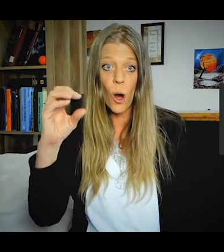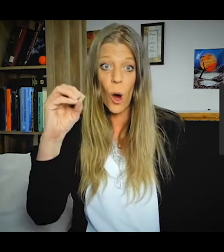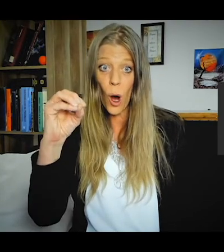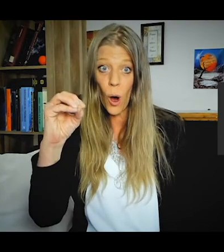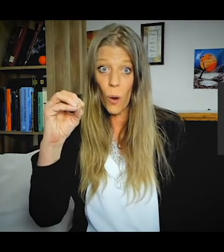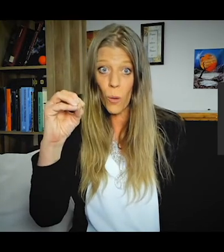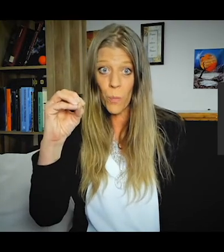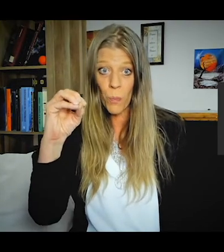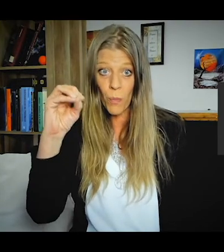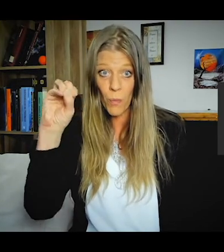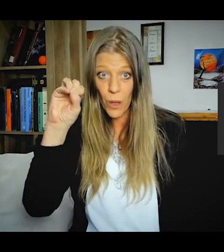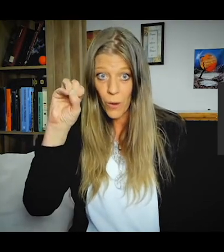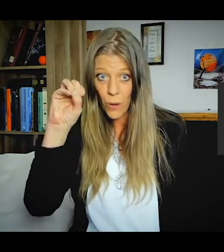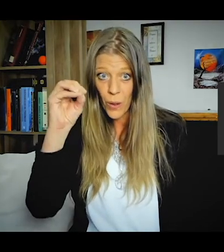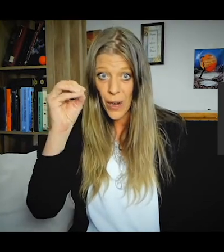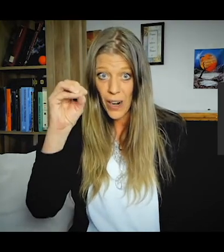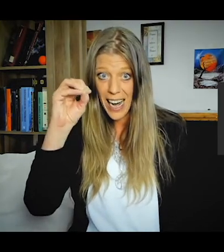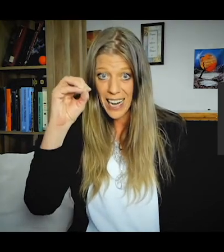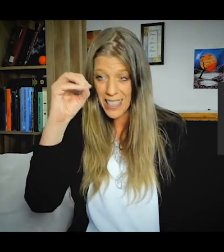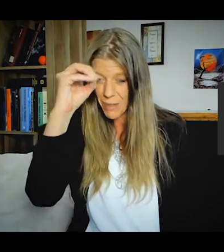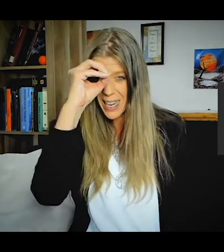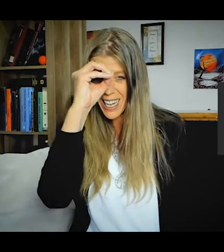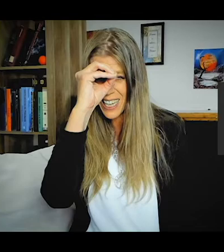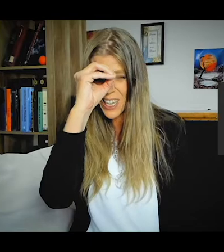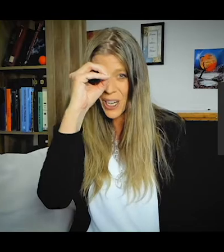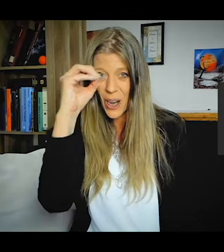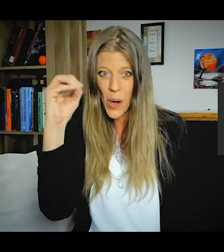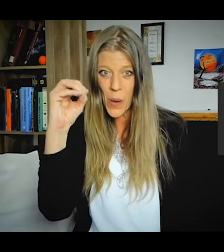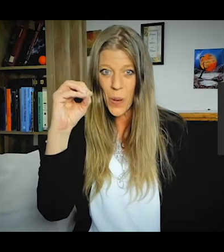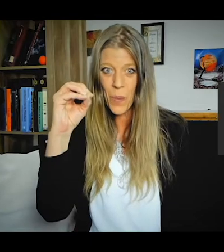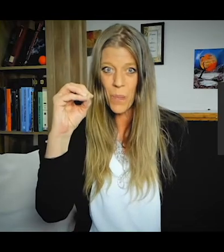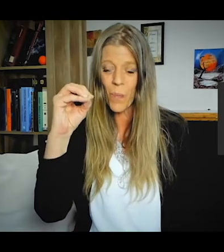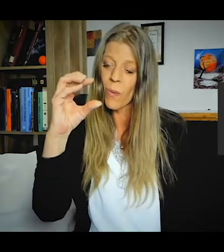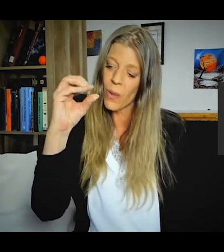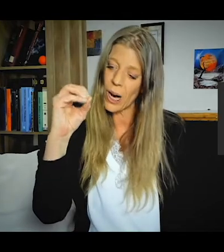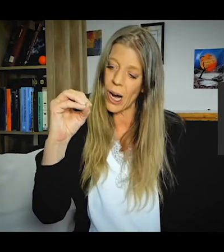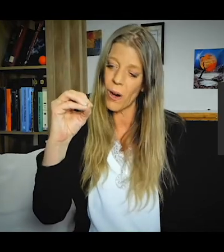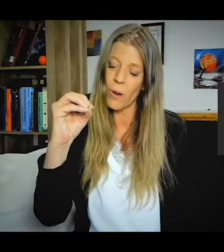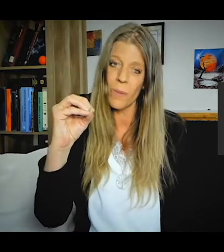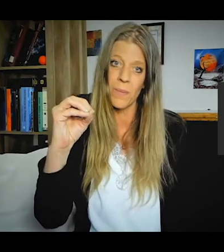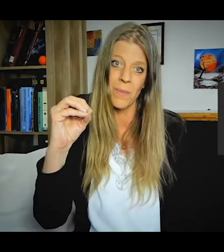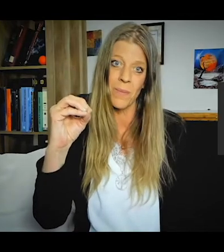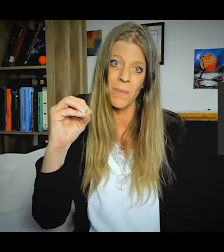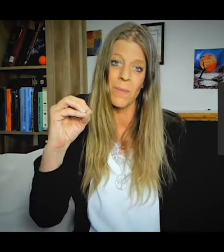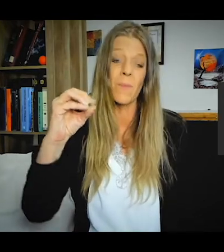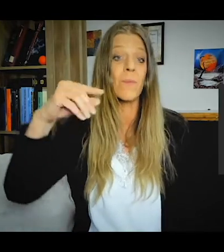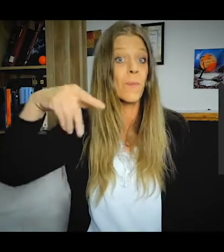O - Curl your hand into a little O. - O -